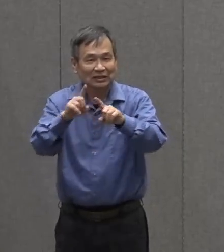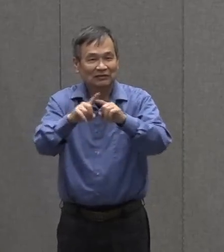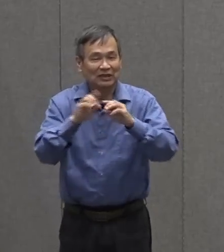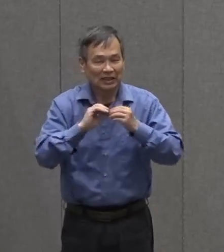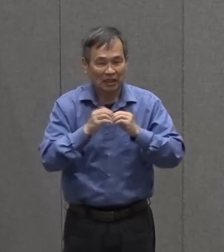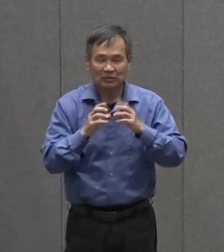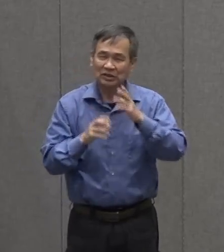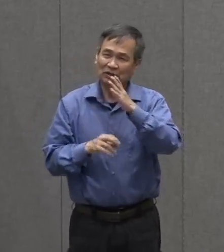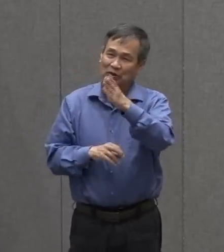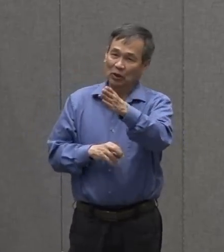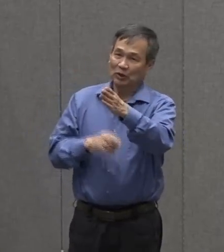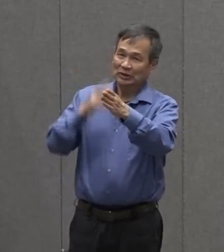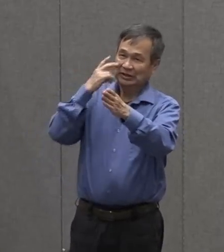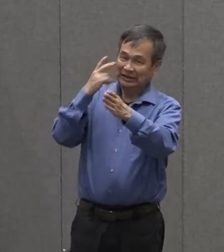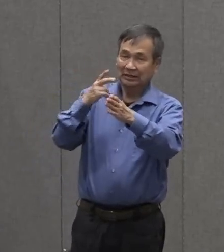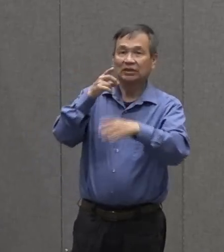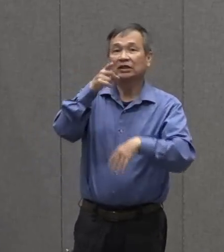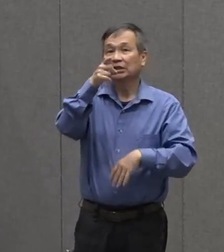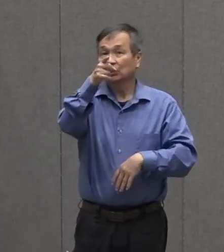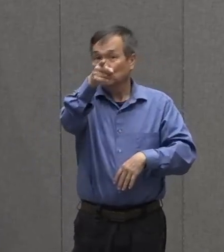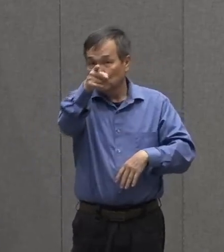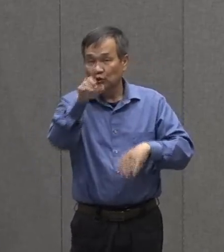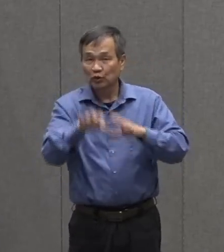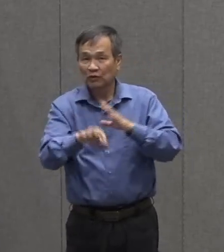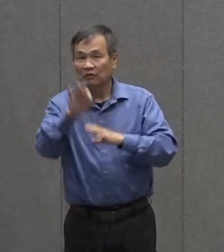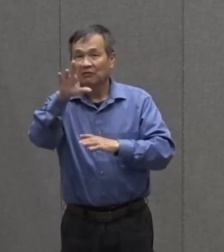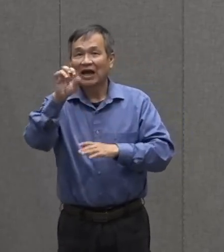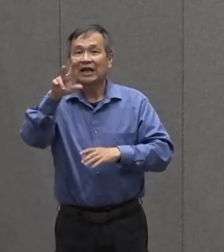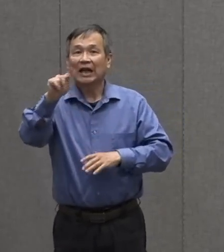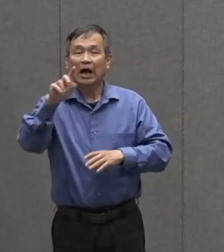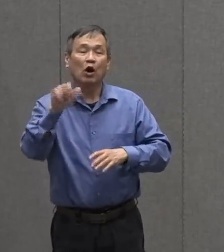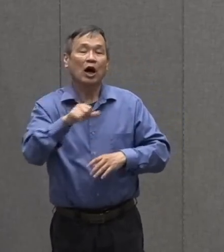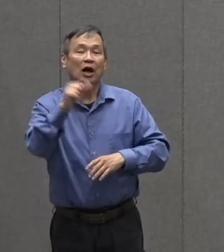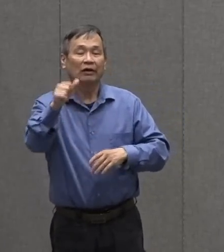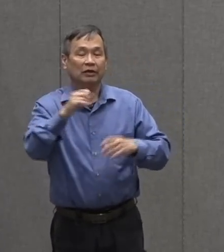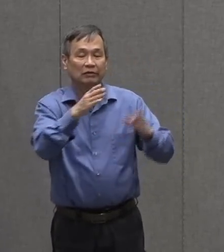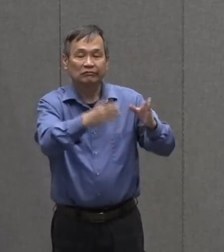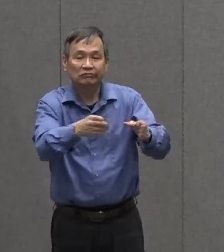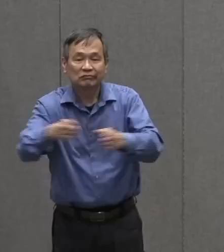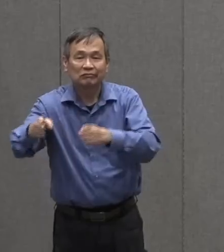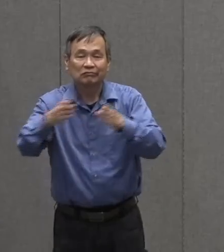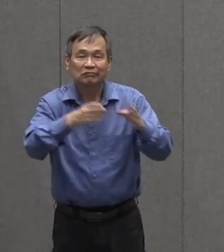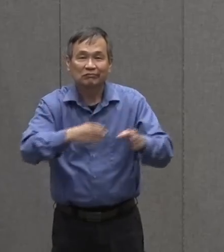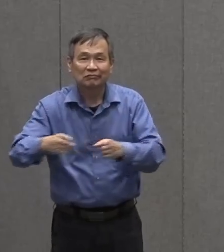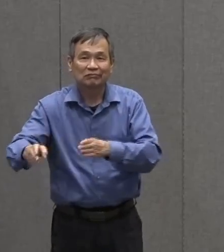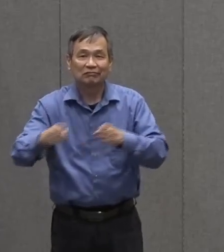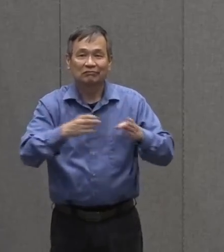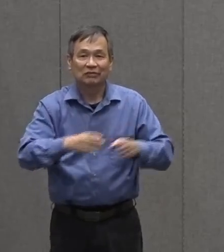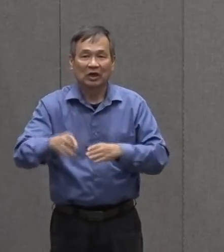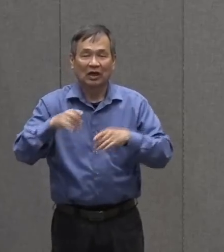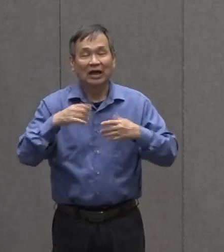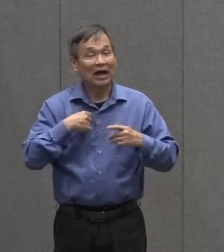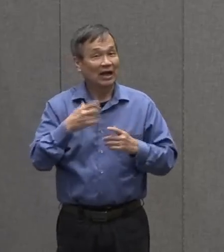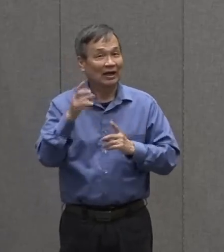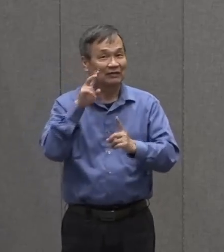So see if you can find out some other patterns as you're looking through it. And then I have a little assignment for you.